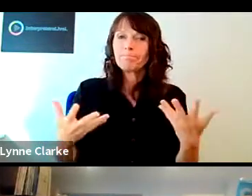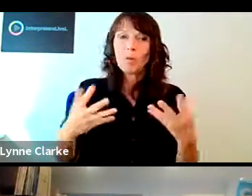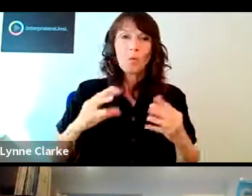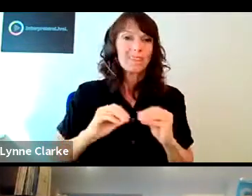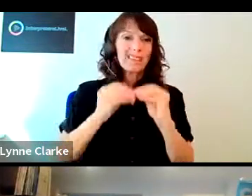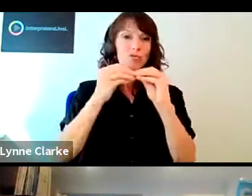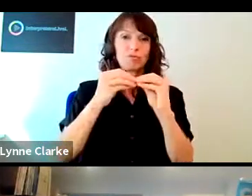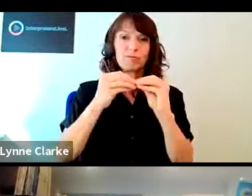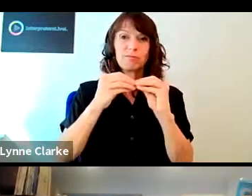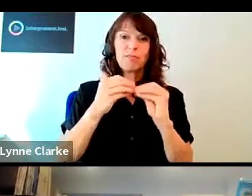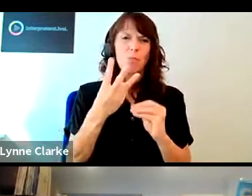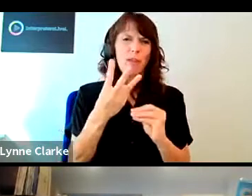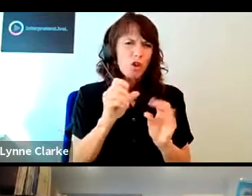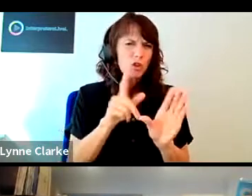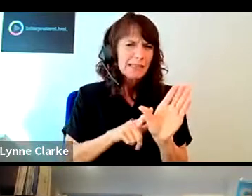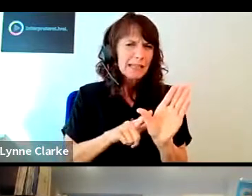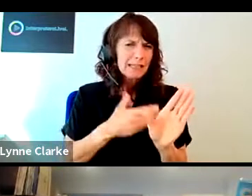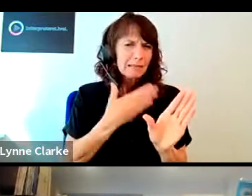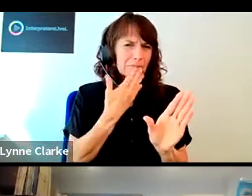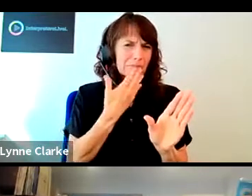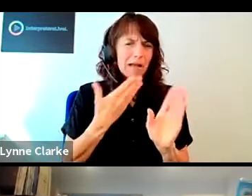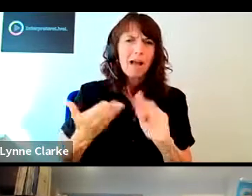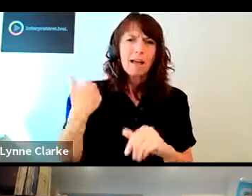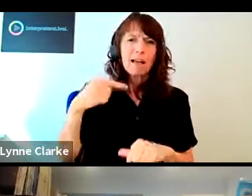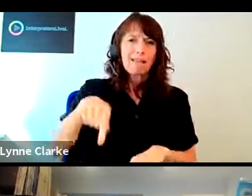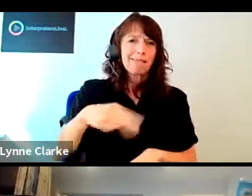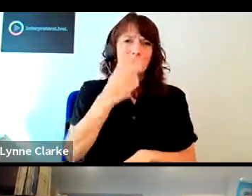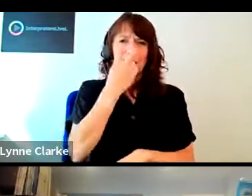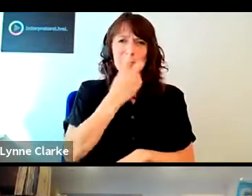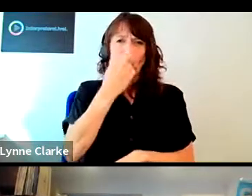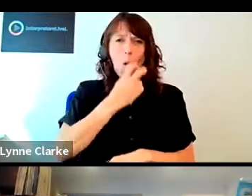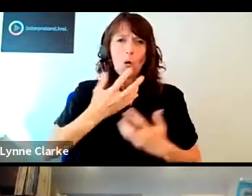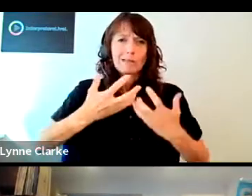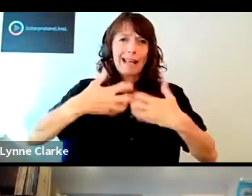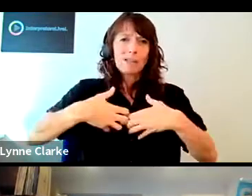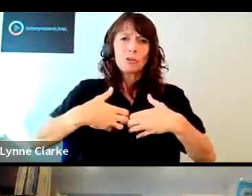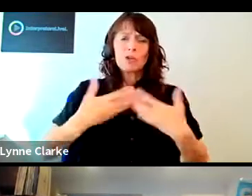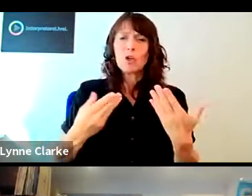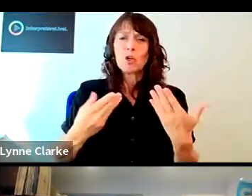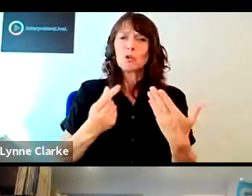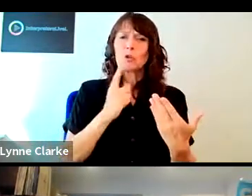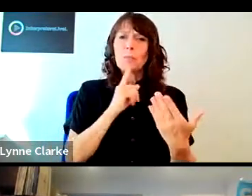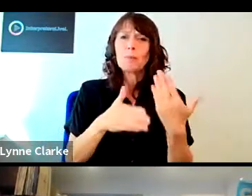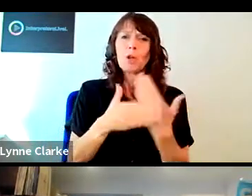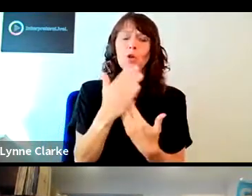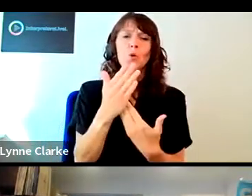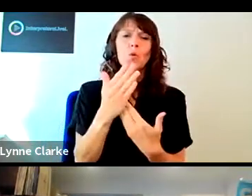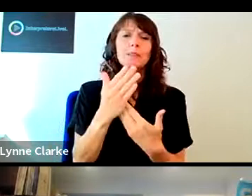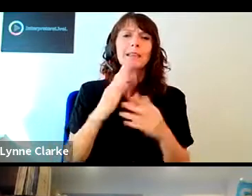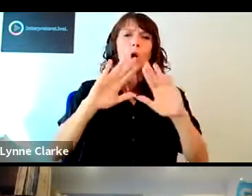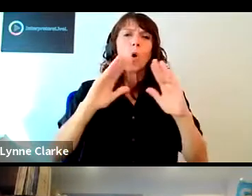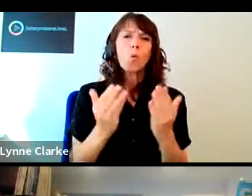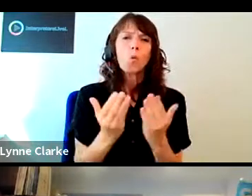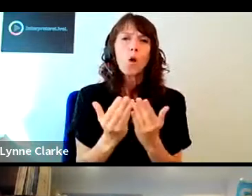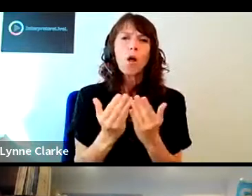was it 30 years ago now? This is old tech, so many people are using oral tools like Alexa and Siri to